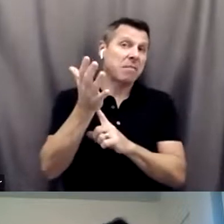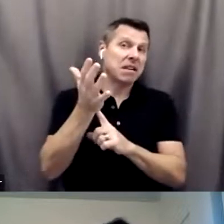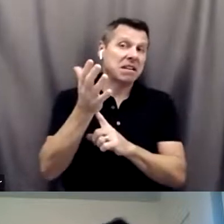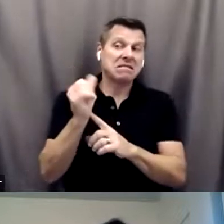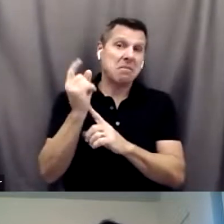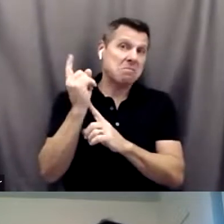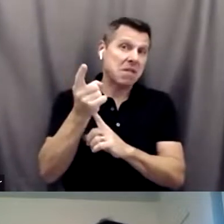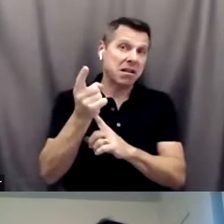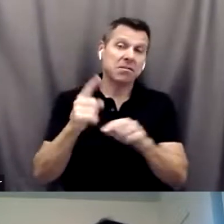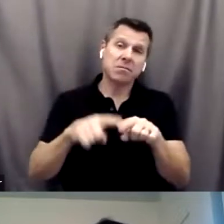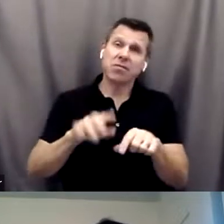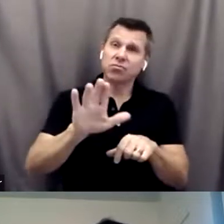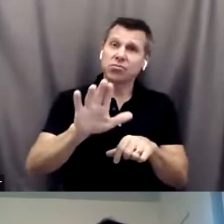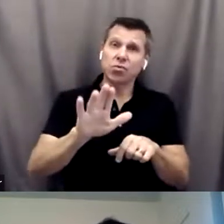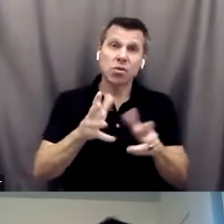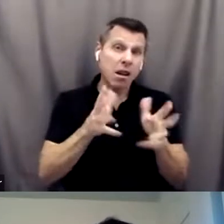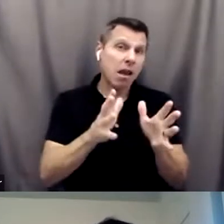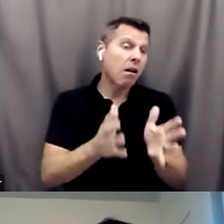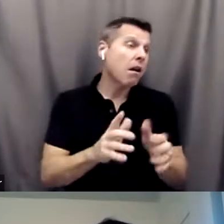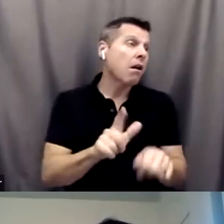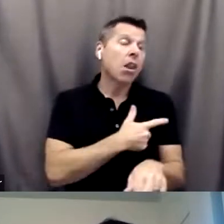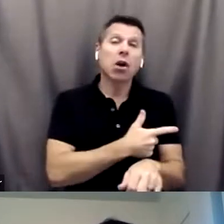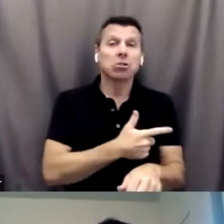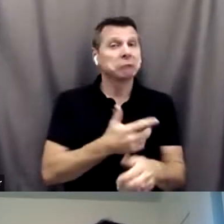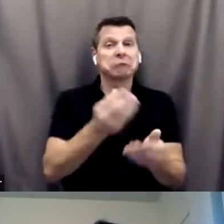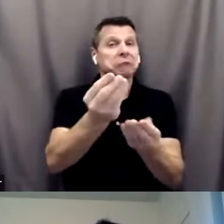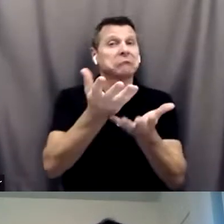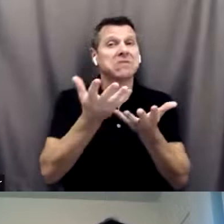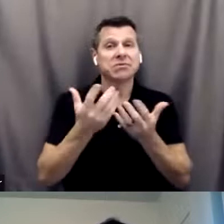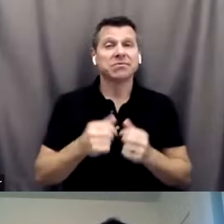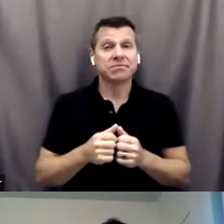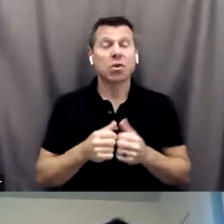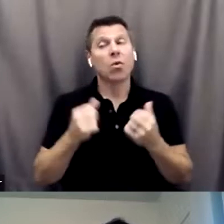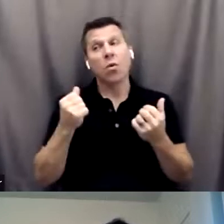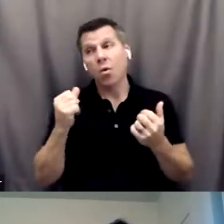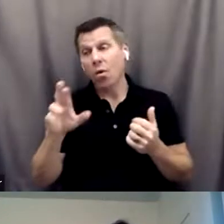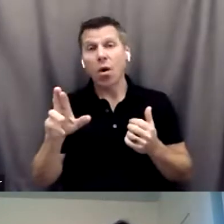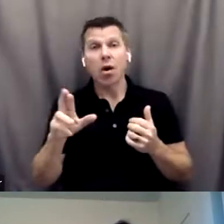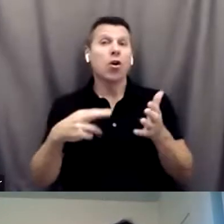long you guys want us in your in your in your classroom space. Or we can provide you other resources where you can explain it to your